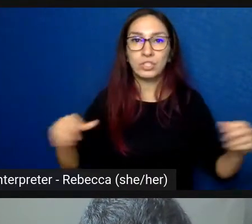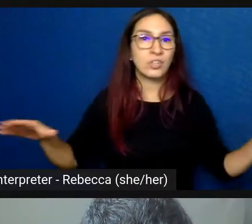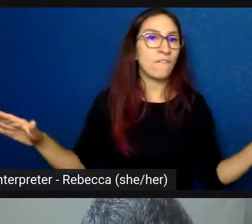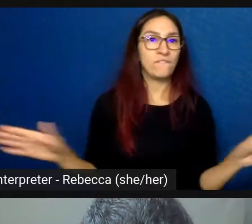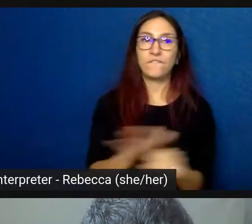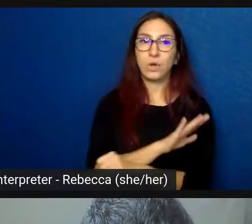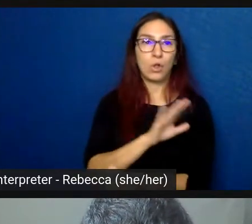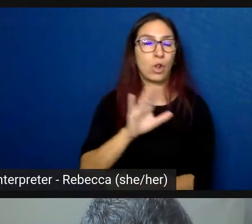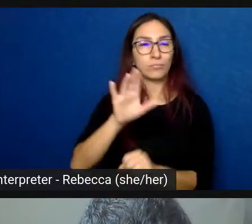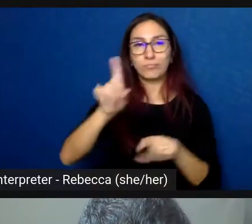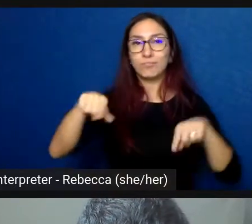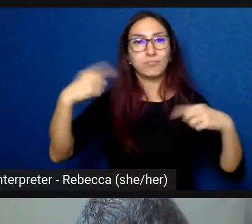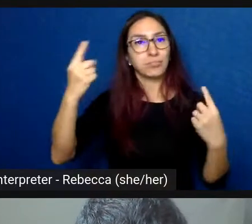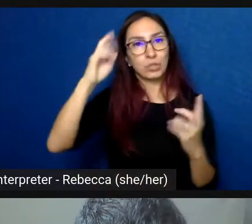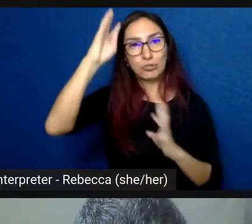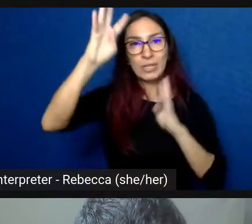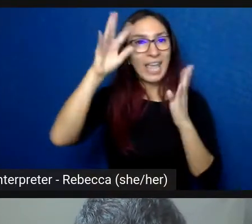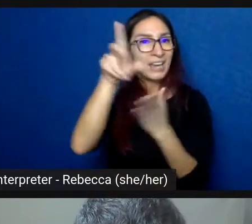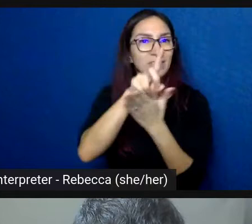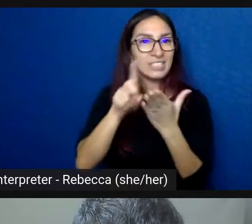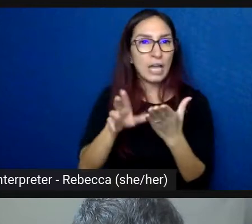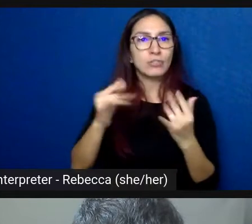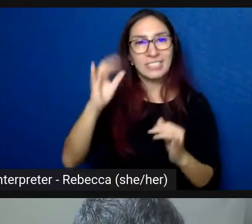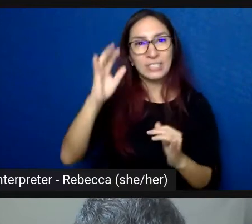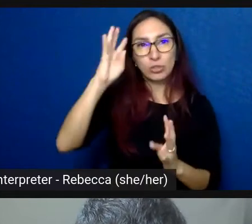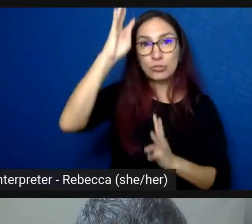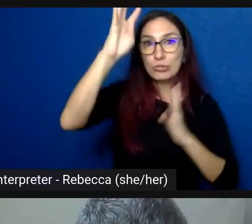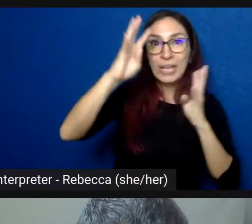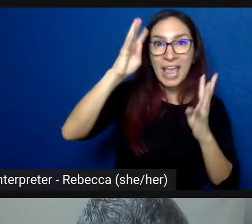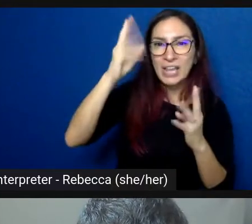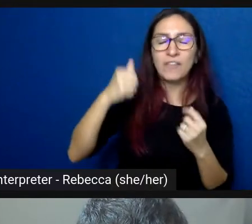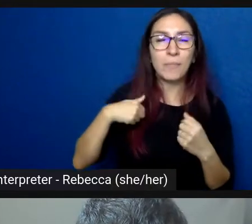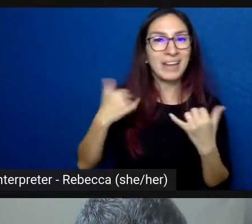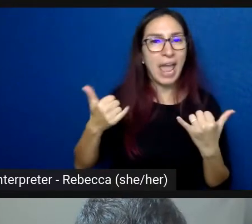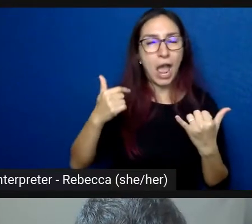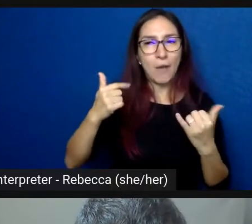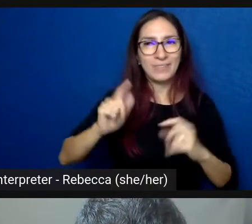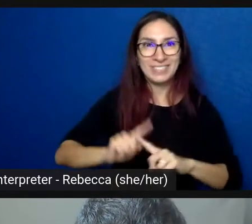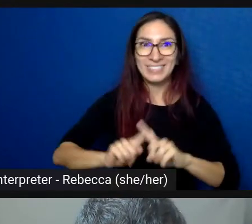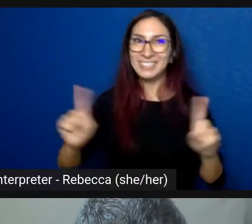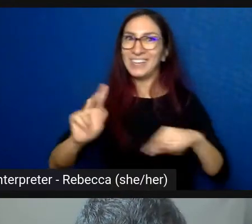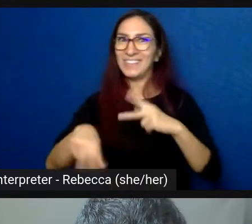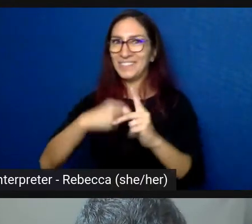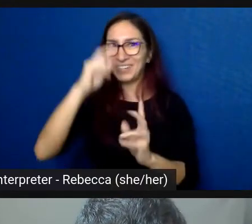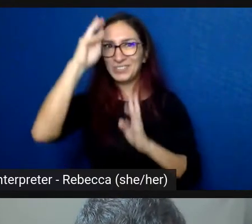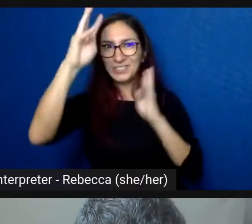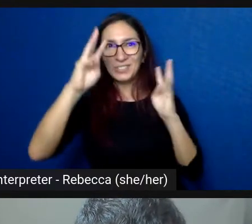I'm still creative, but I do different things now. When you are a creative designer, you're actually striving